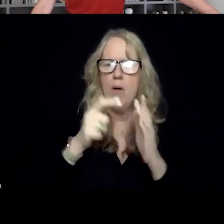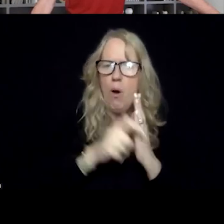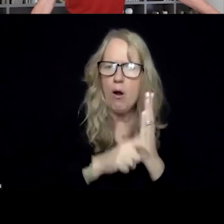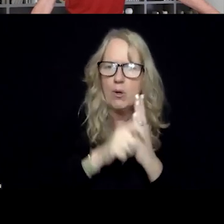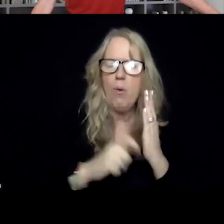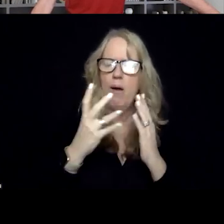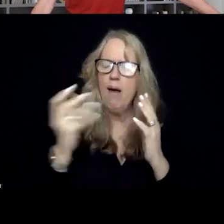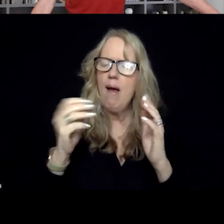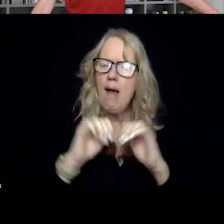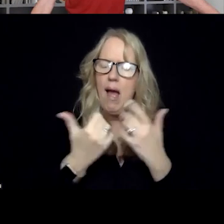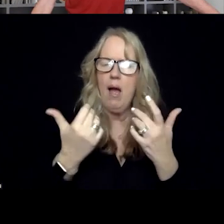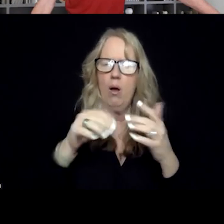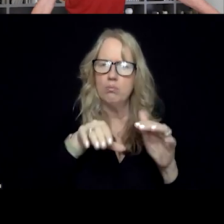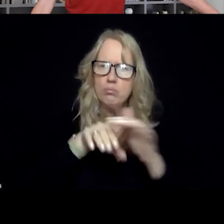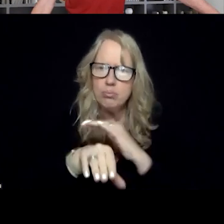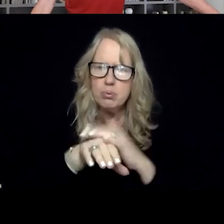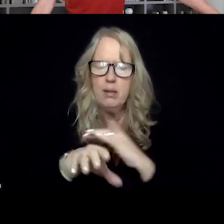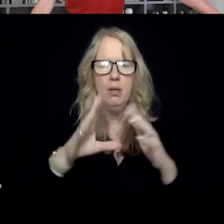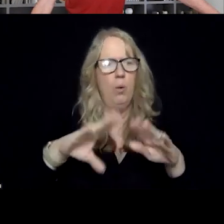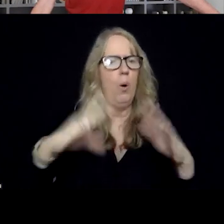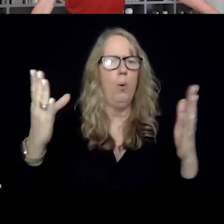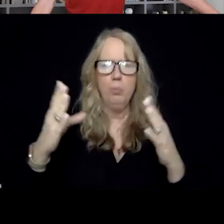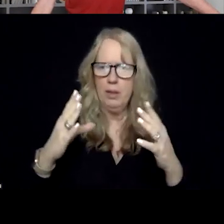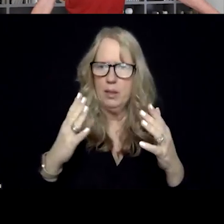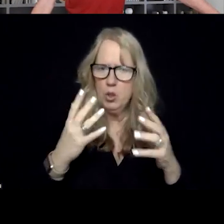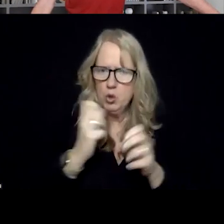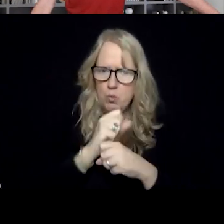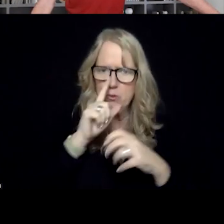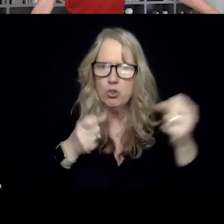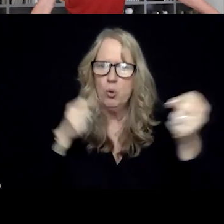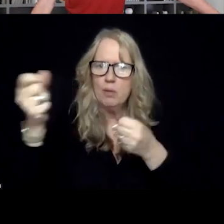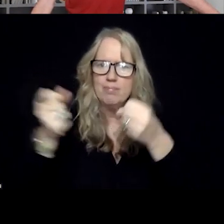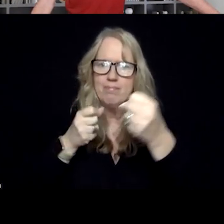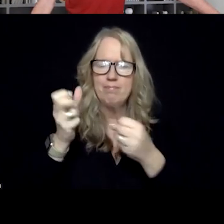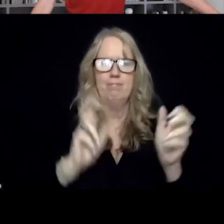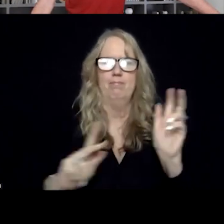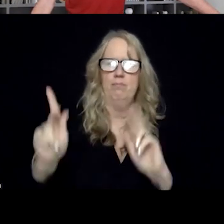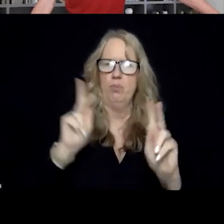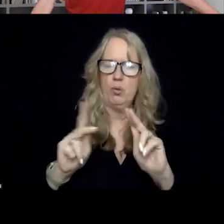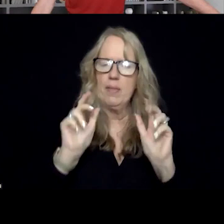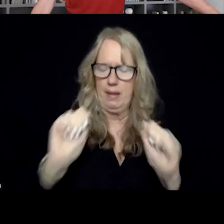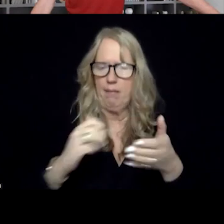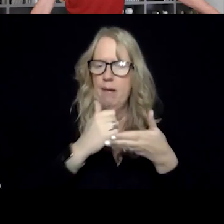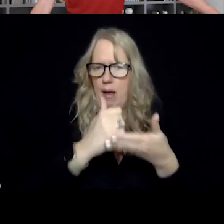TO MAKE SURE THAT WE OPEN THOSE DOORS TO BRING IN THE FOLKS THAT CAN HELP.